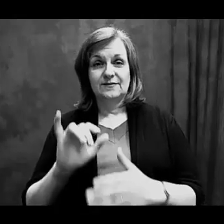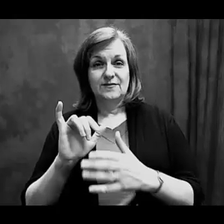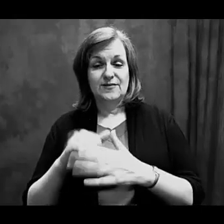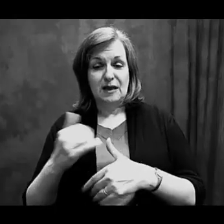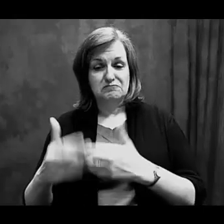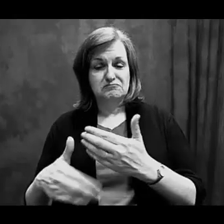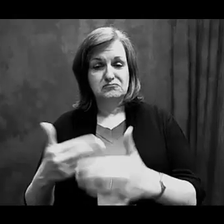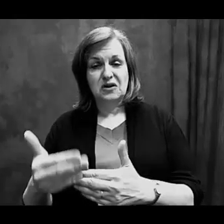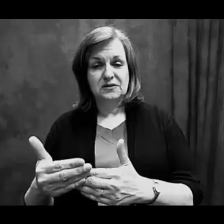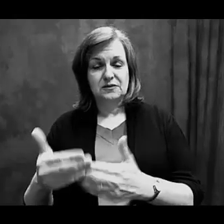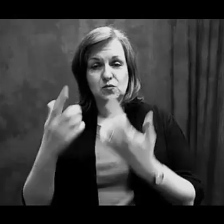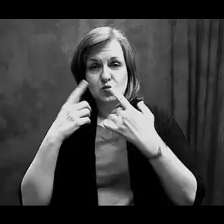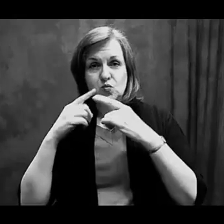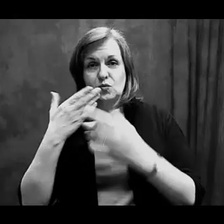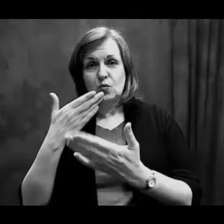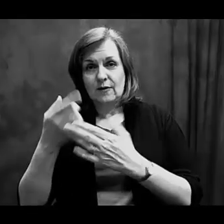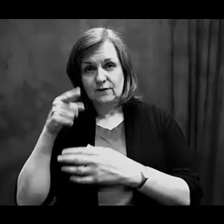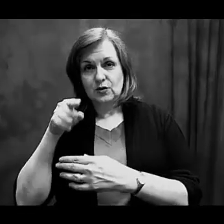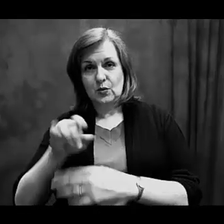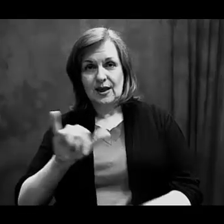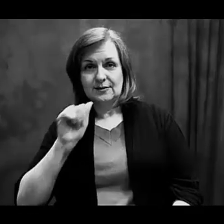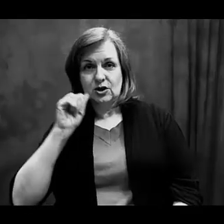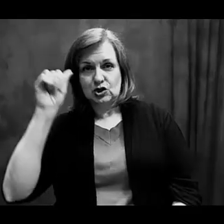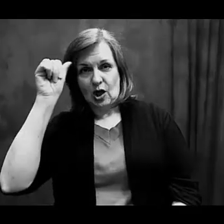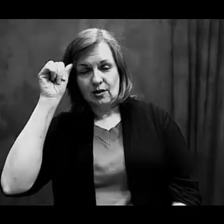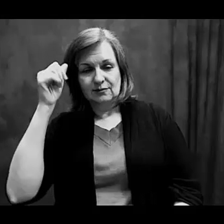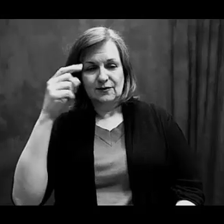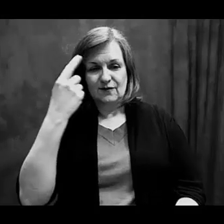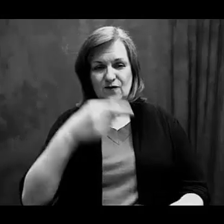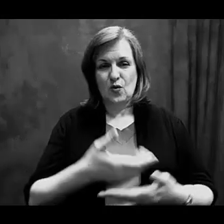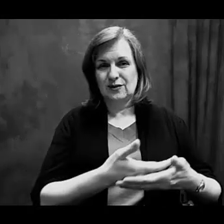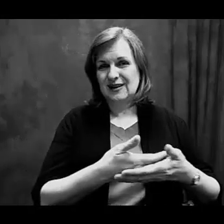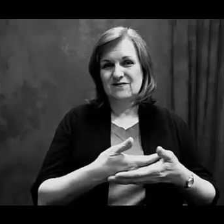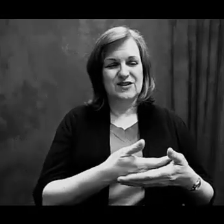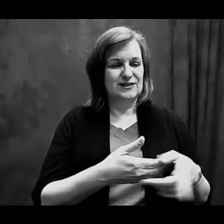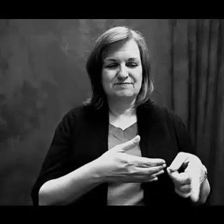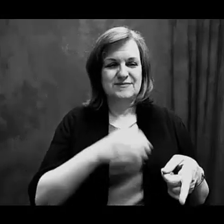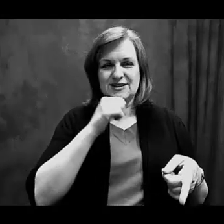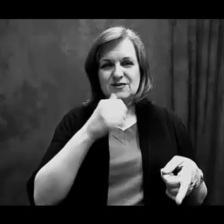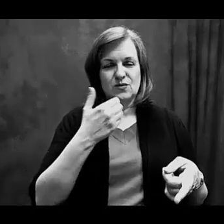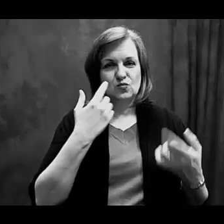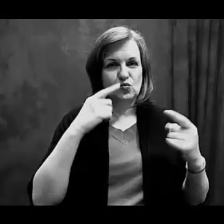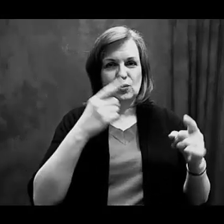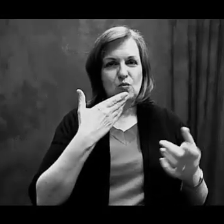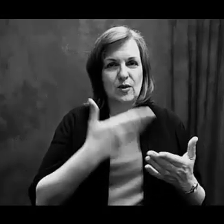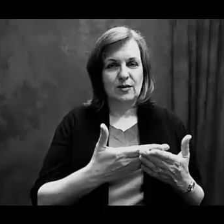per minute